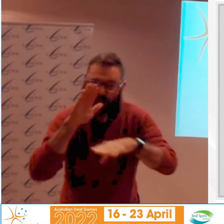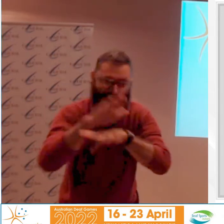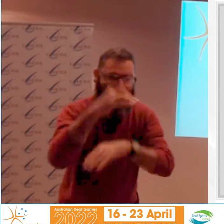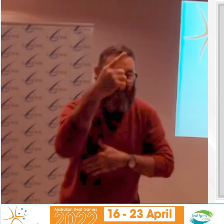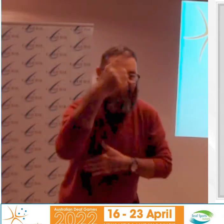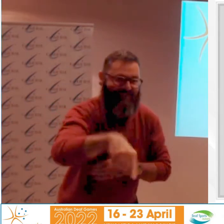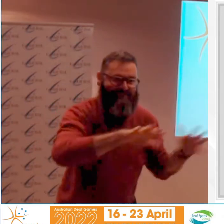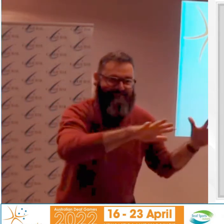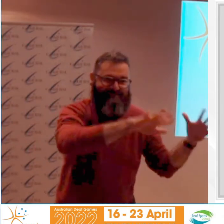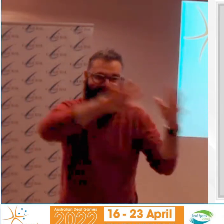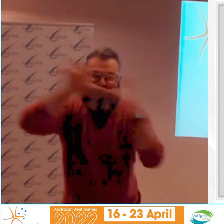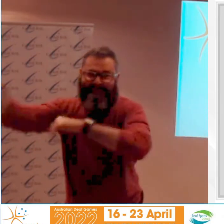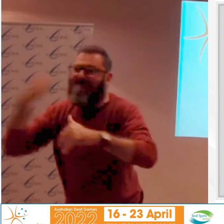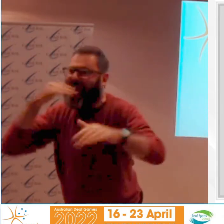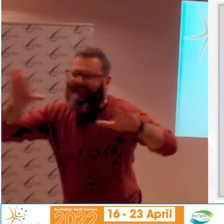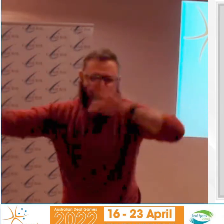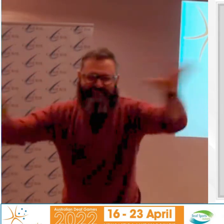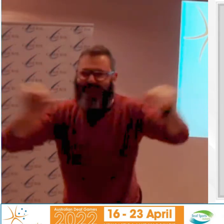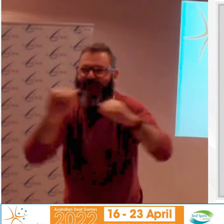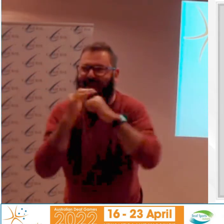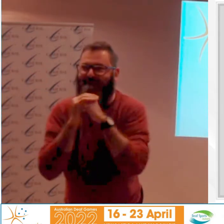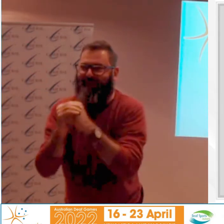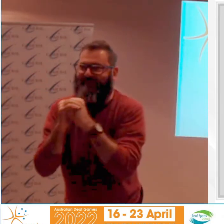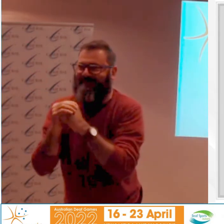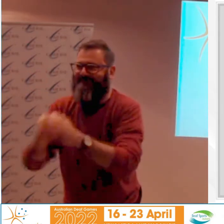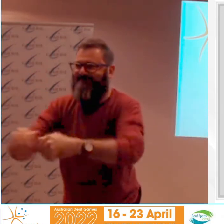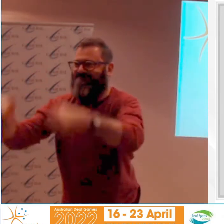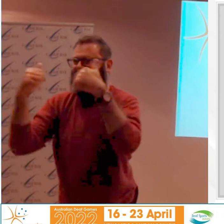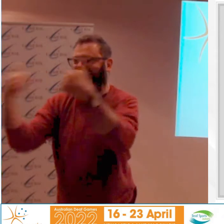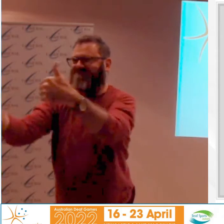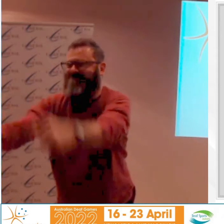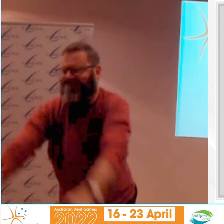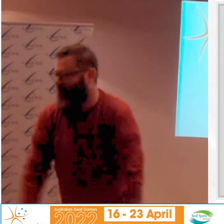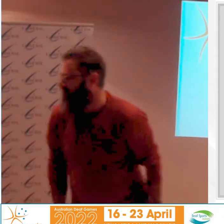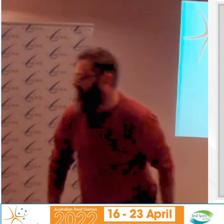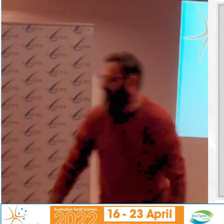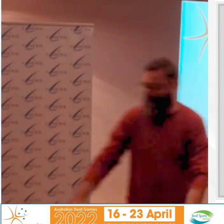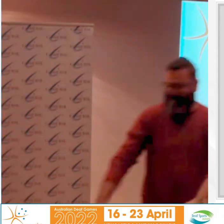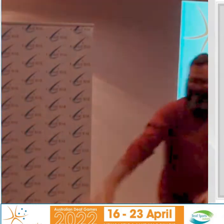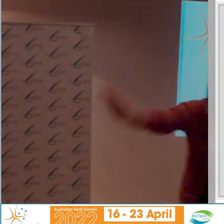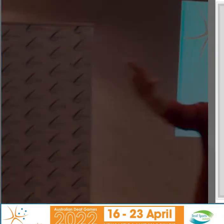have over a thousand athletes come here and that will be amazing